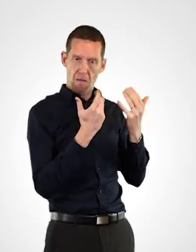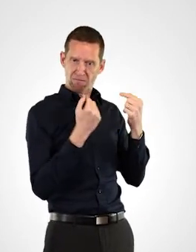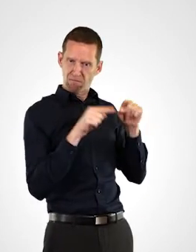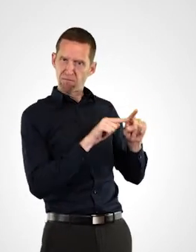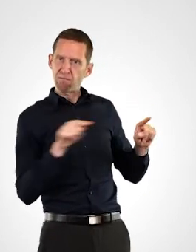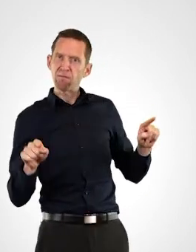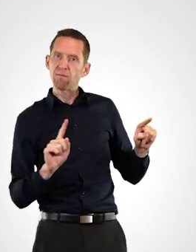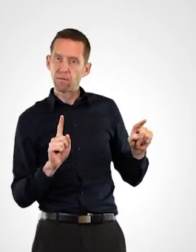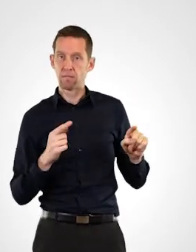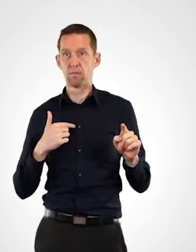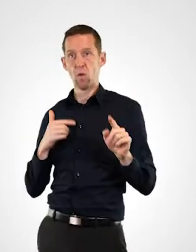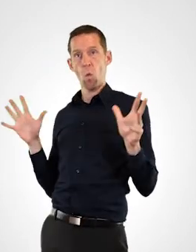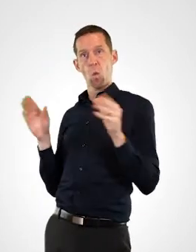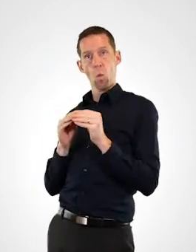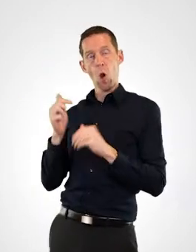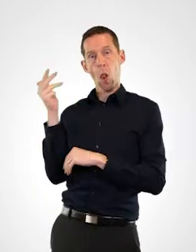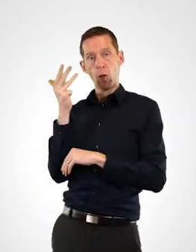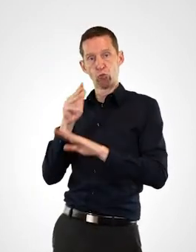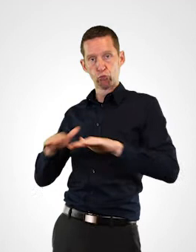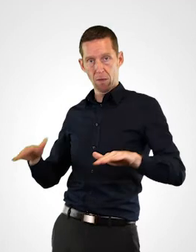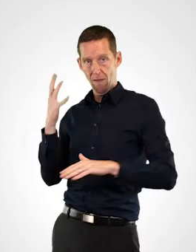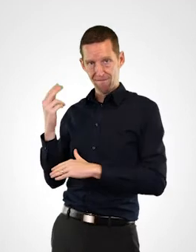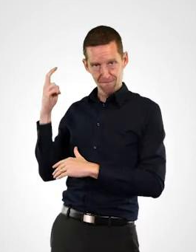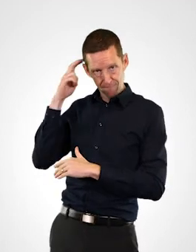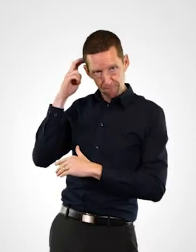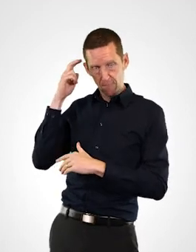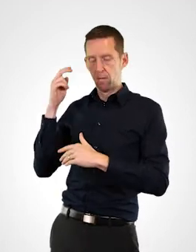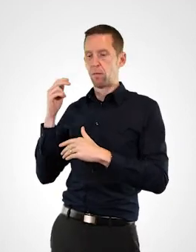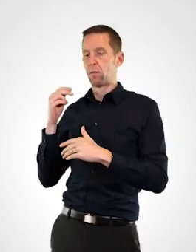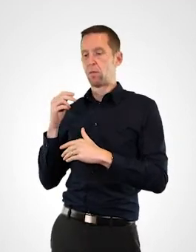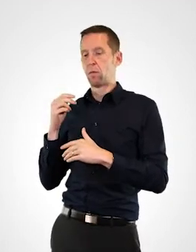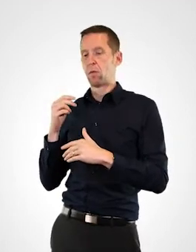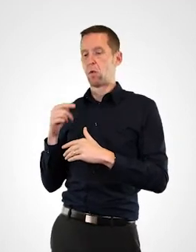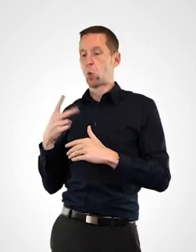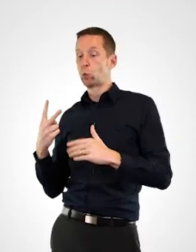So to do that, we had 19 children with cochlear implants, two of them had additional disabilities.